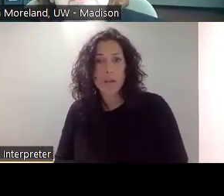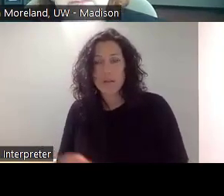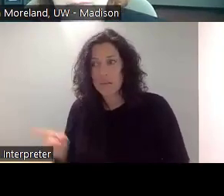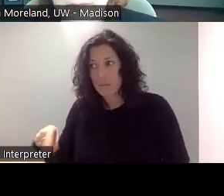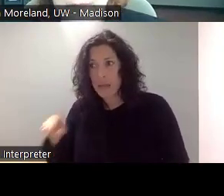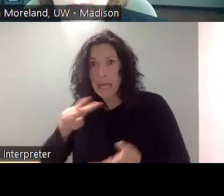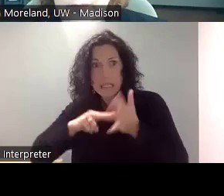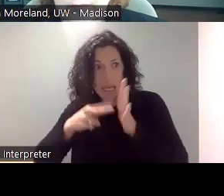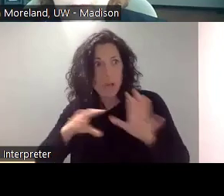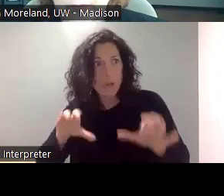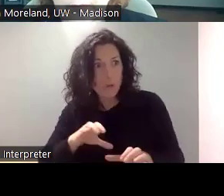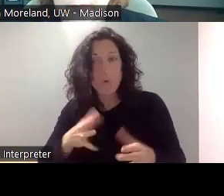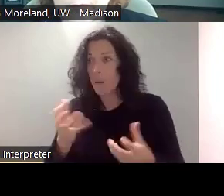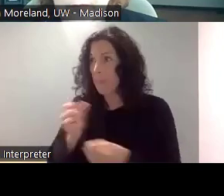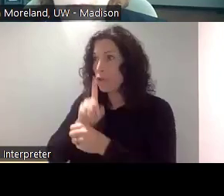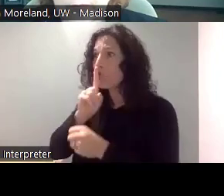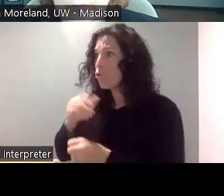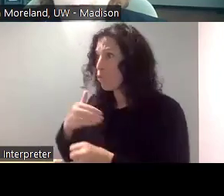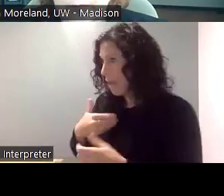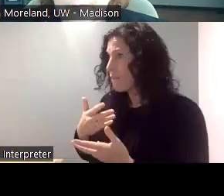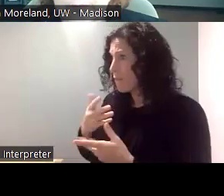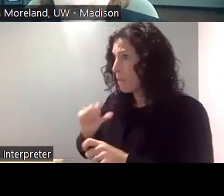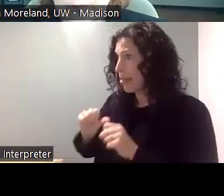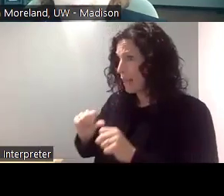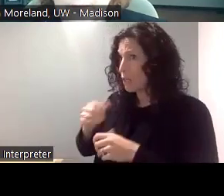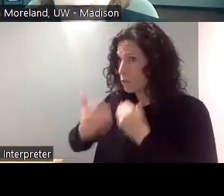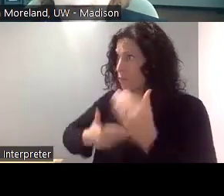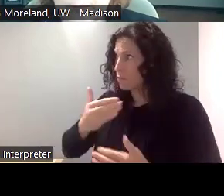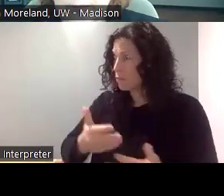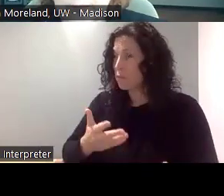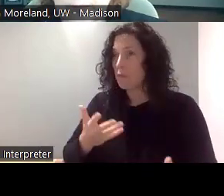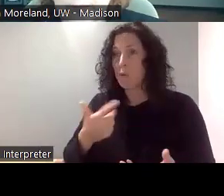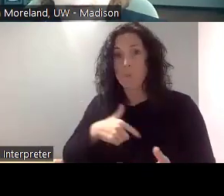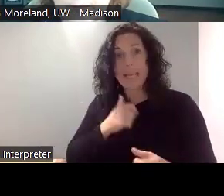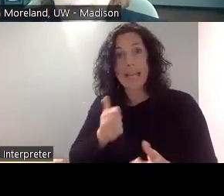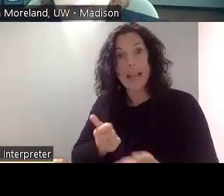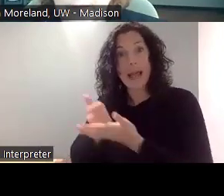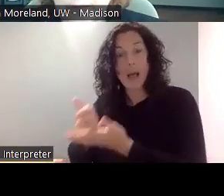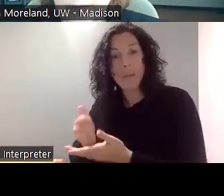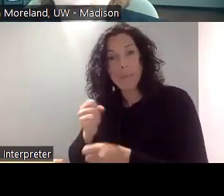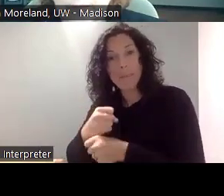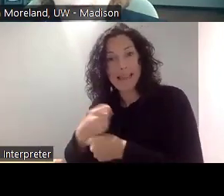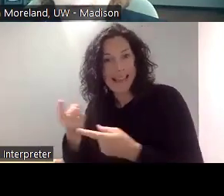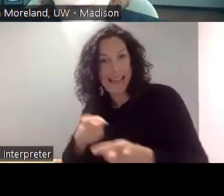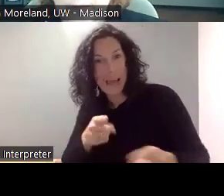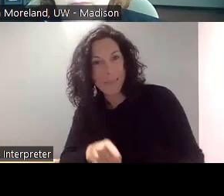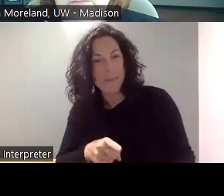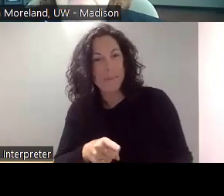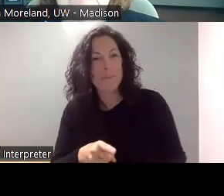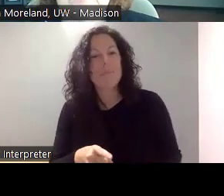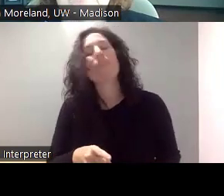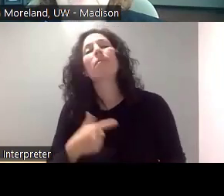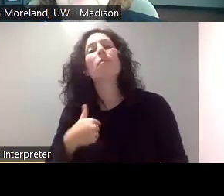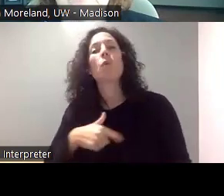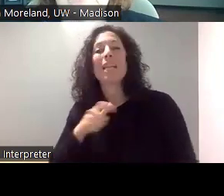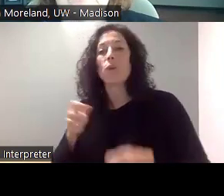and we're in the position to help make that happen for them. Now obviously we need to manage this actively